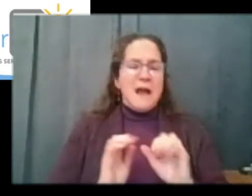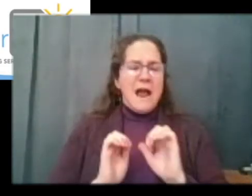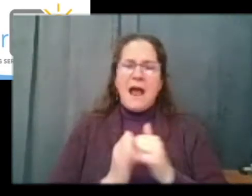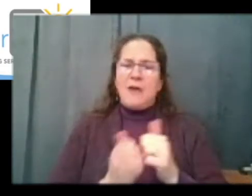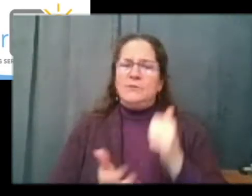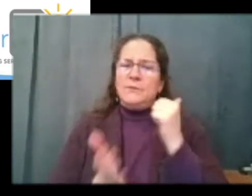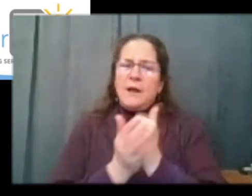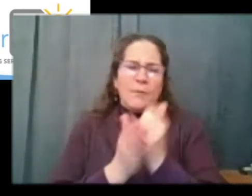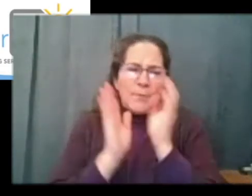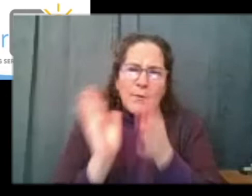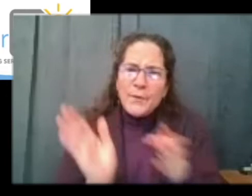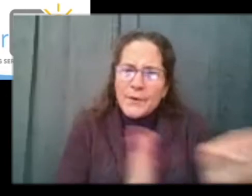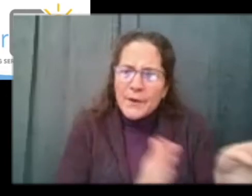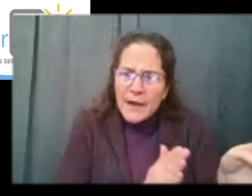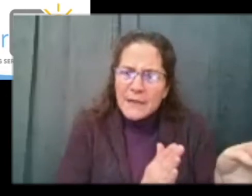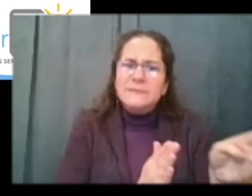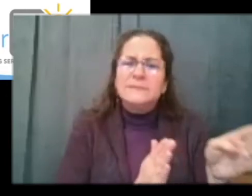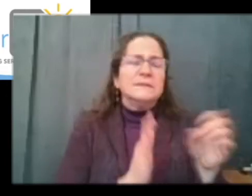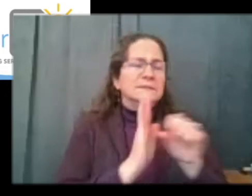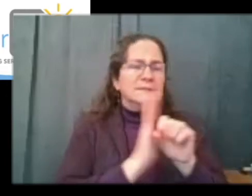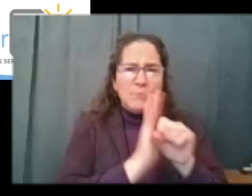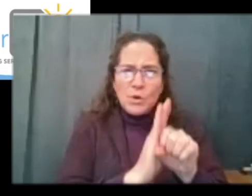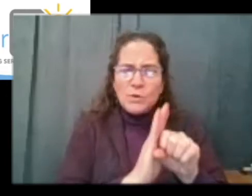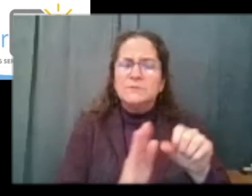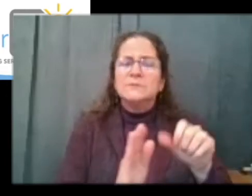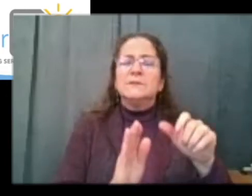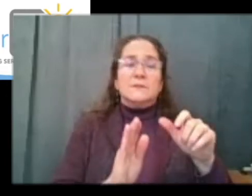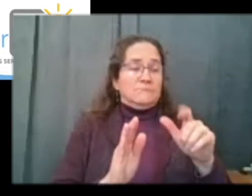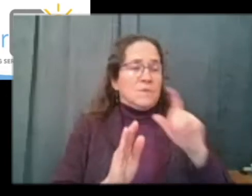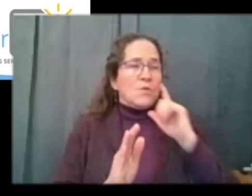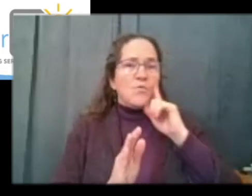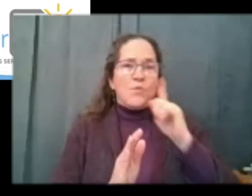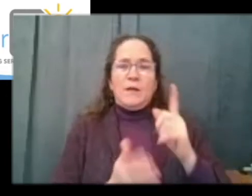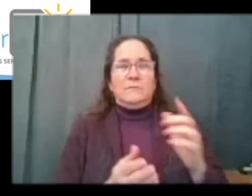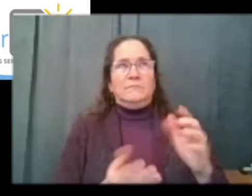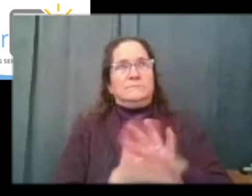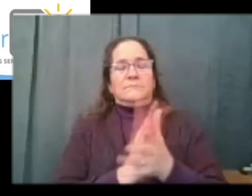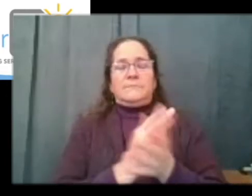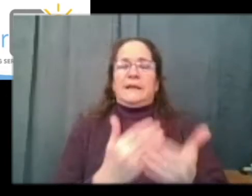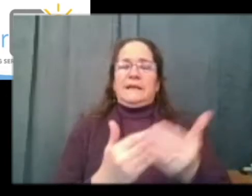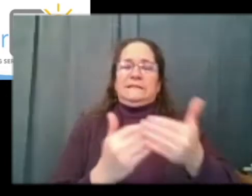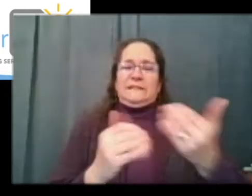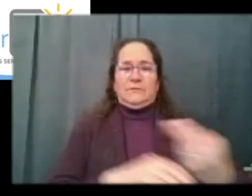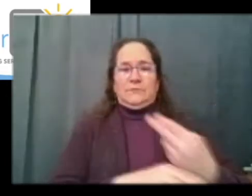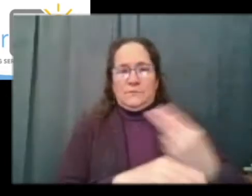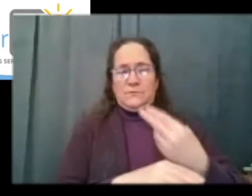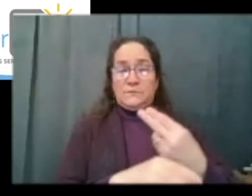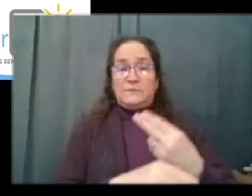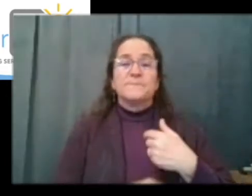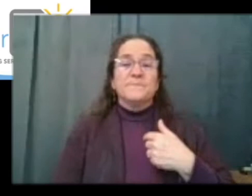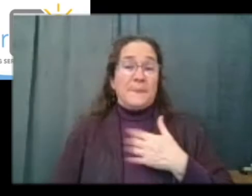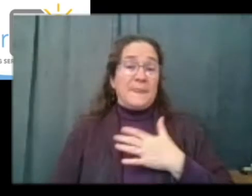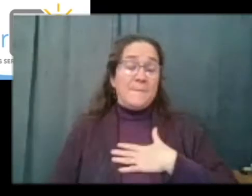will encourage them to use the symbols through ease of access. I often suggest that hanging issue organizer